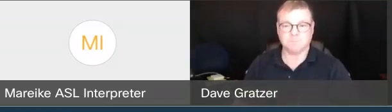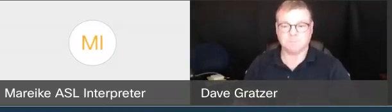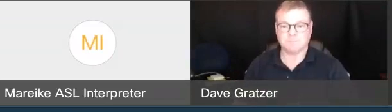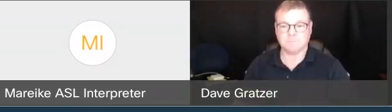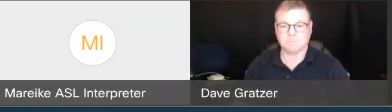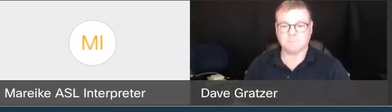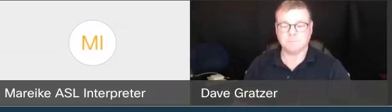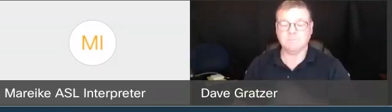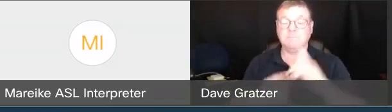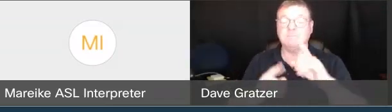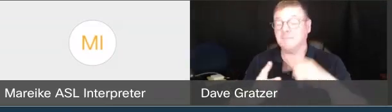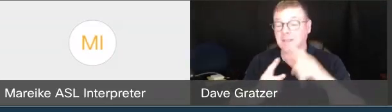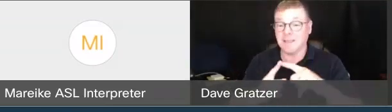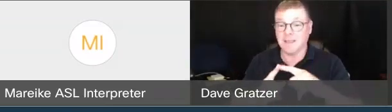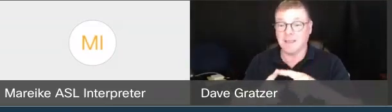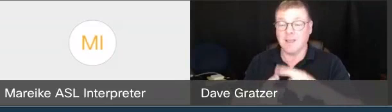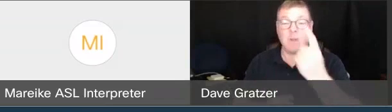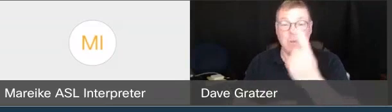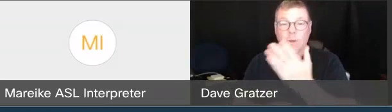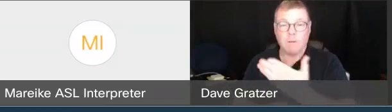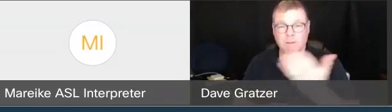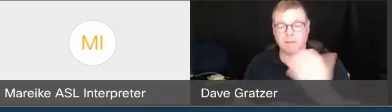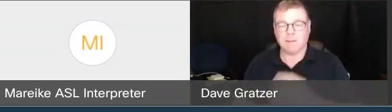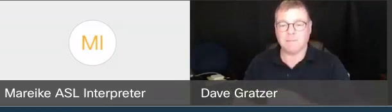And then I think one other thing, and this is somewhat anecdotal, but